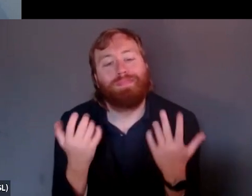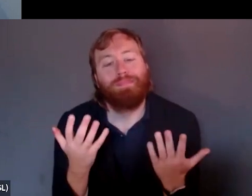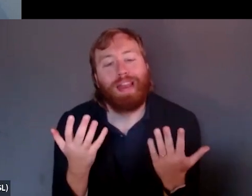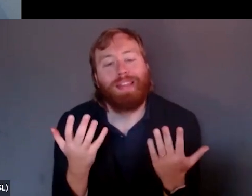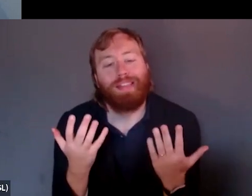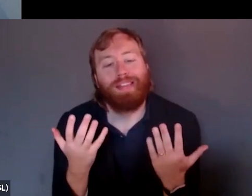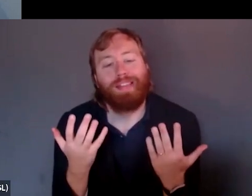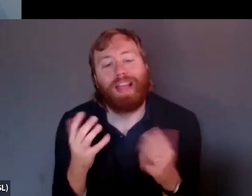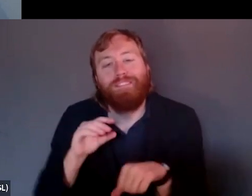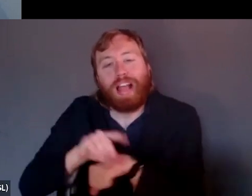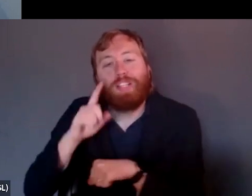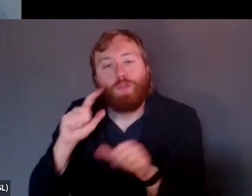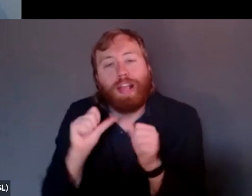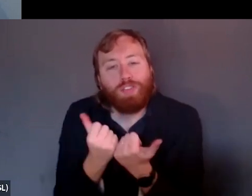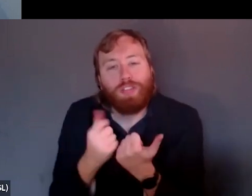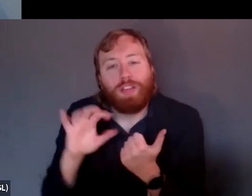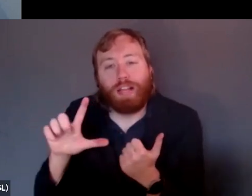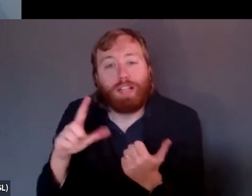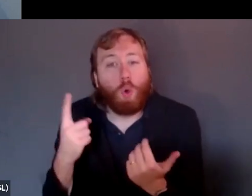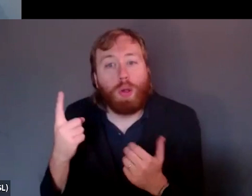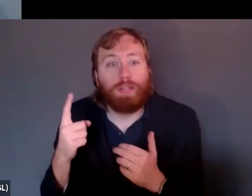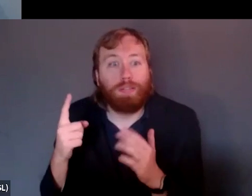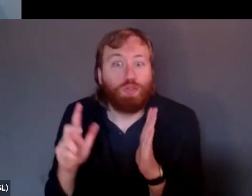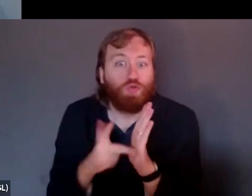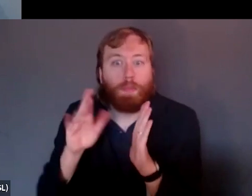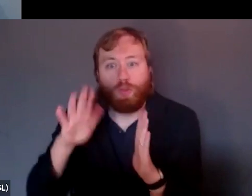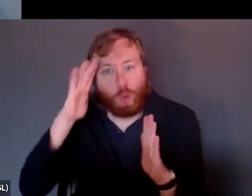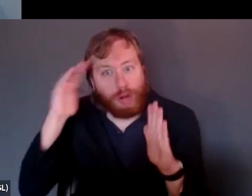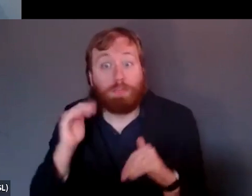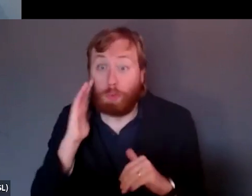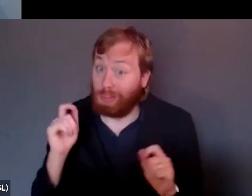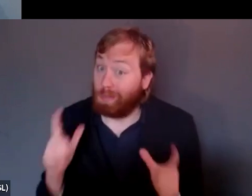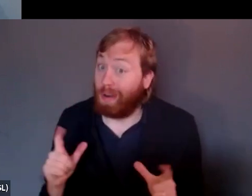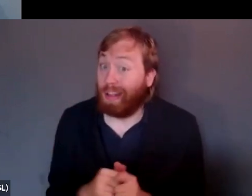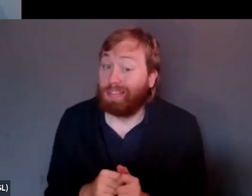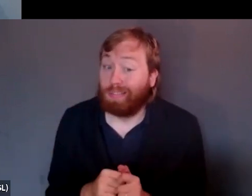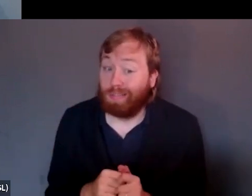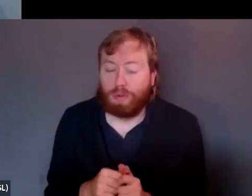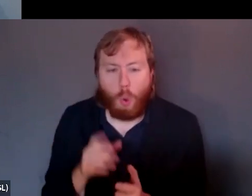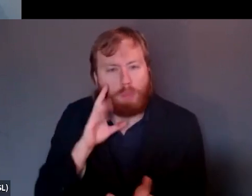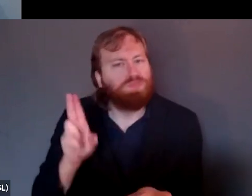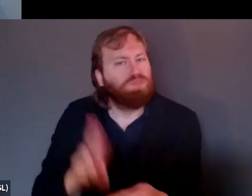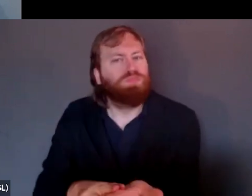is always triple your estimate and you'll be surprised. Then they'll sign off right away and you'll be like, "Man,